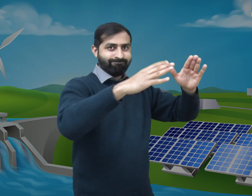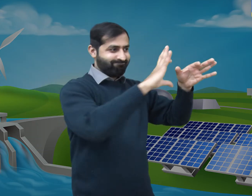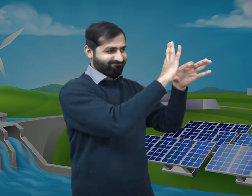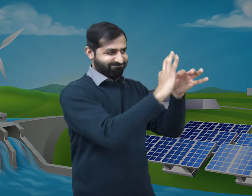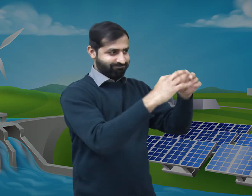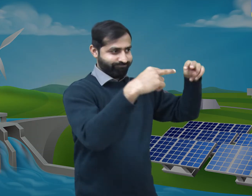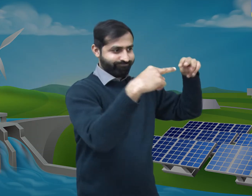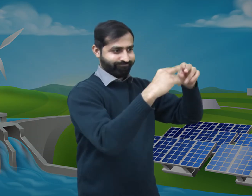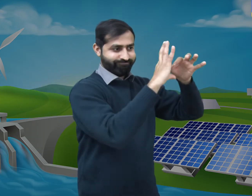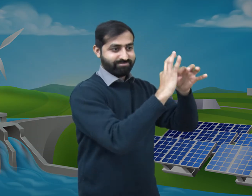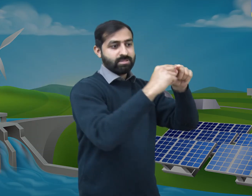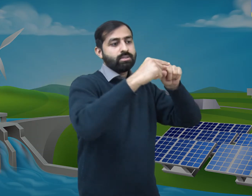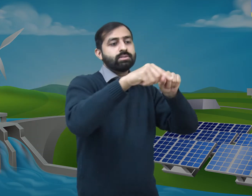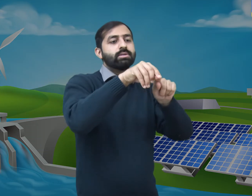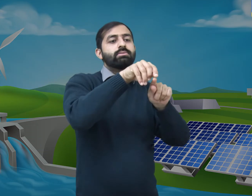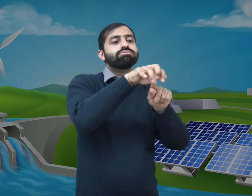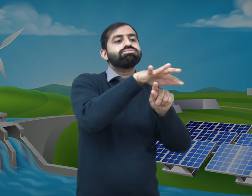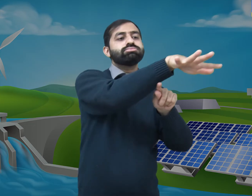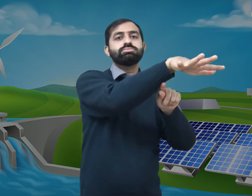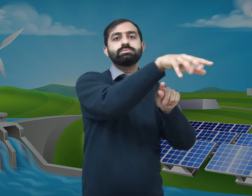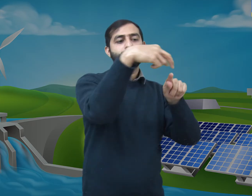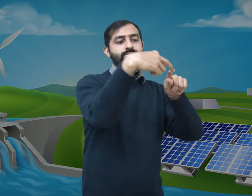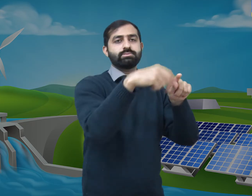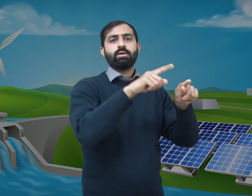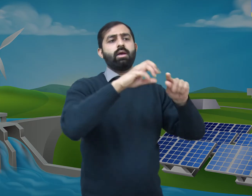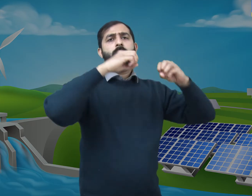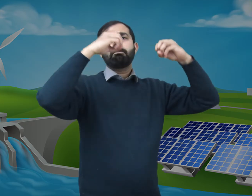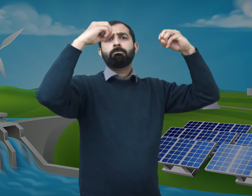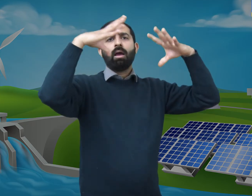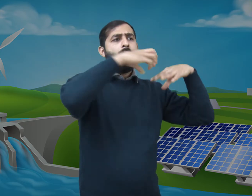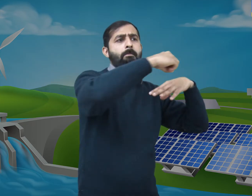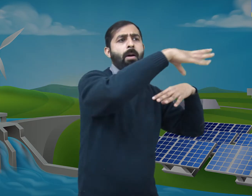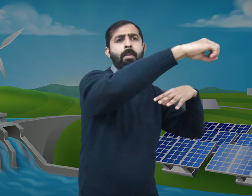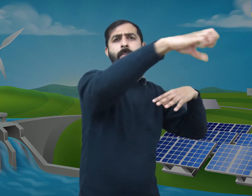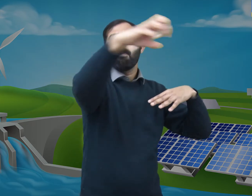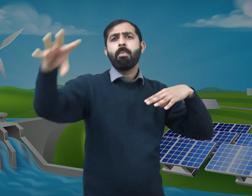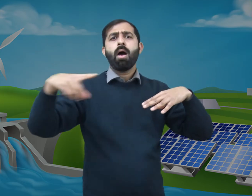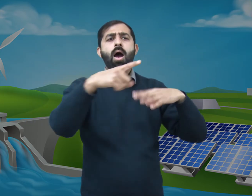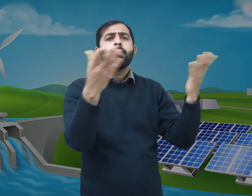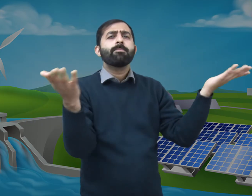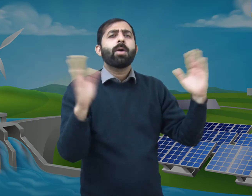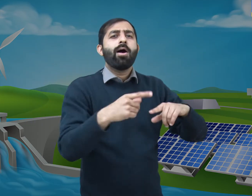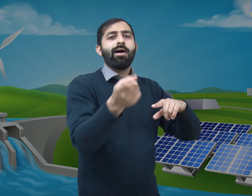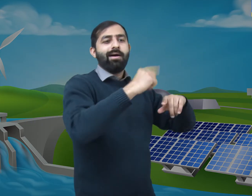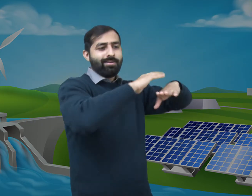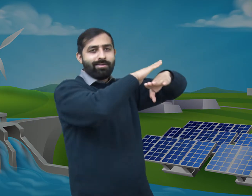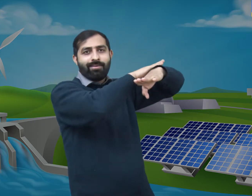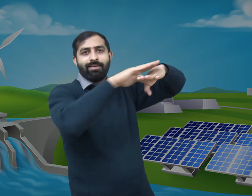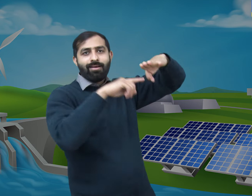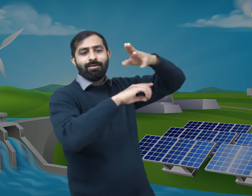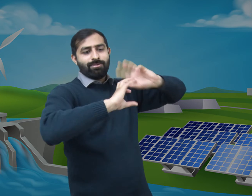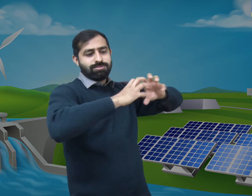It reaches a sub-station where the voltage is lowered so it can be sent on smaller power lines.